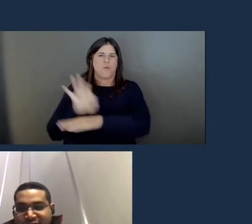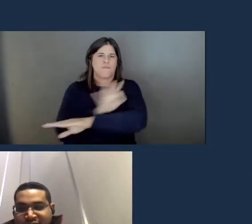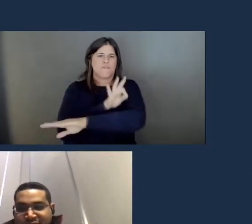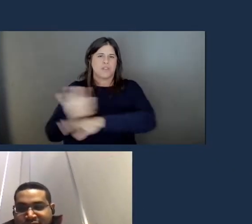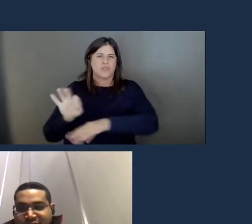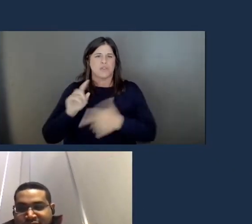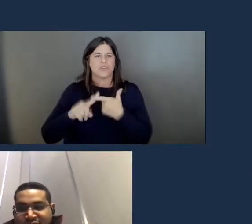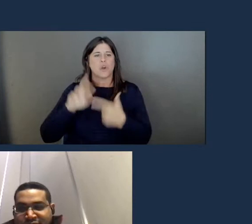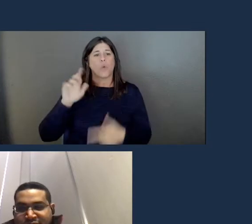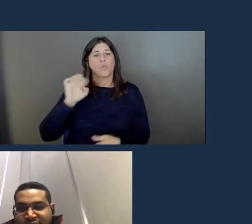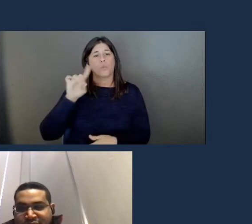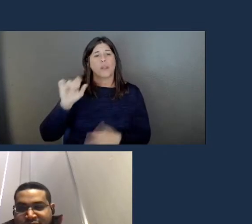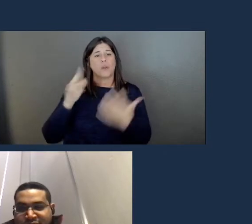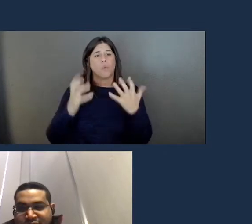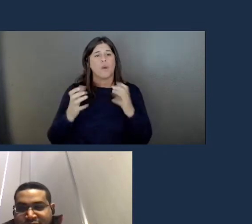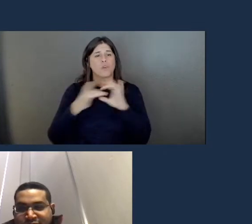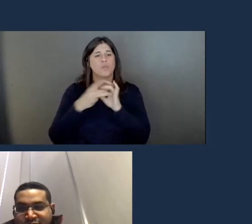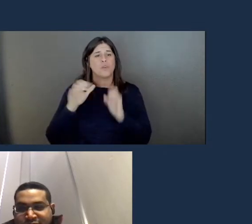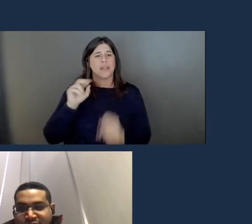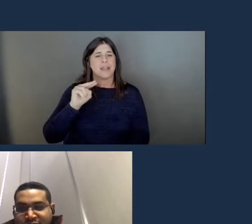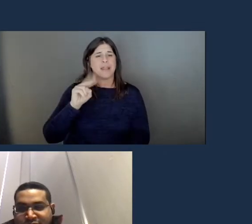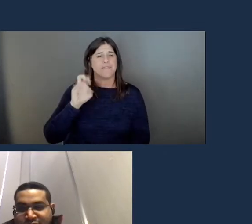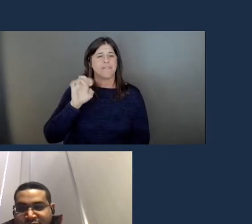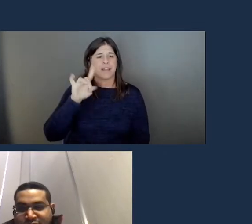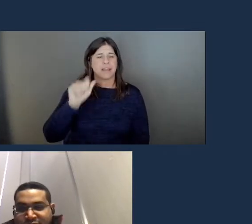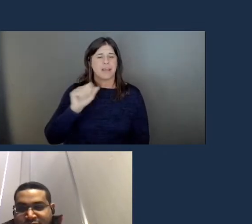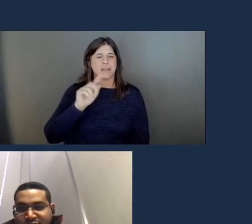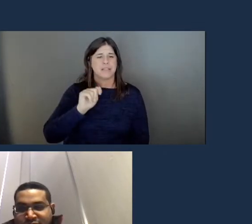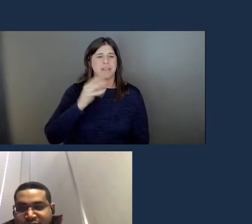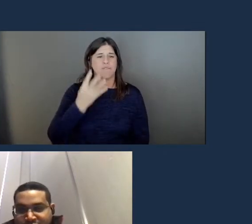"Do the NVIDIA T4G Tenser Cores work with CUDA?"